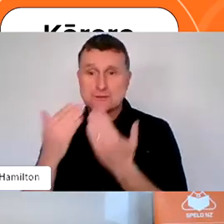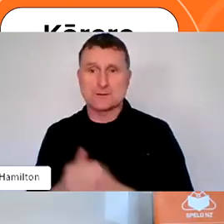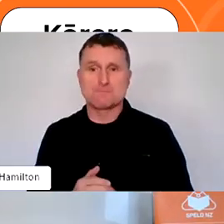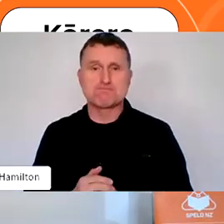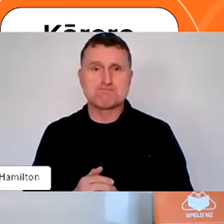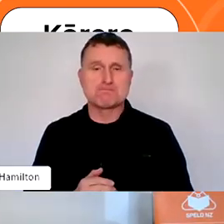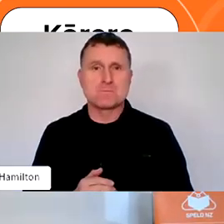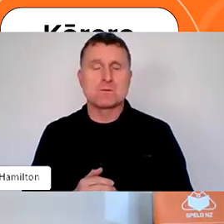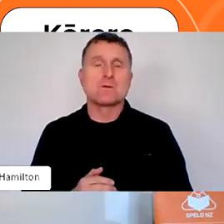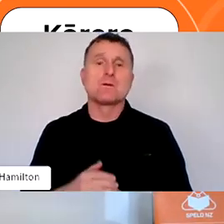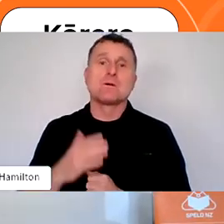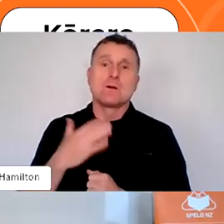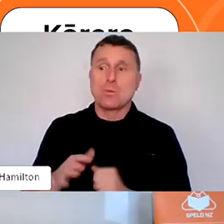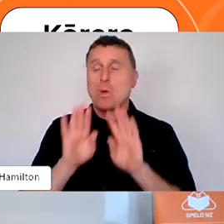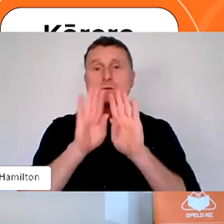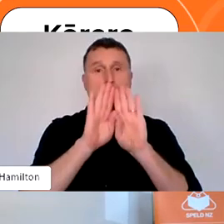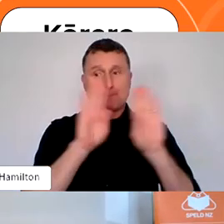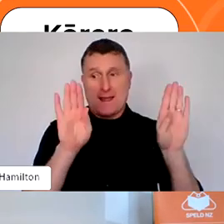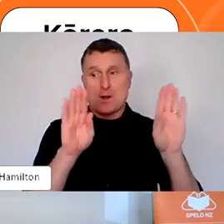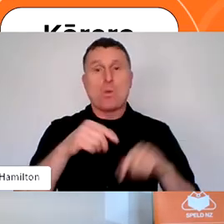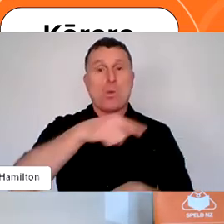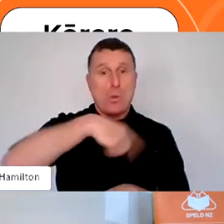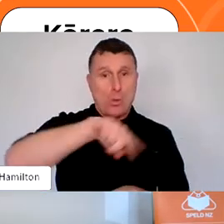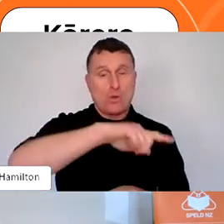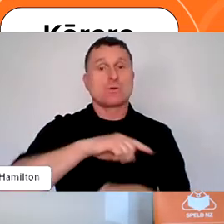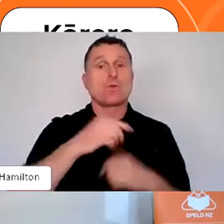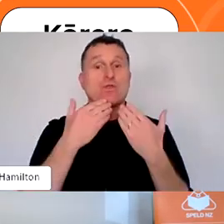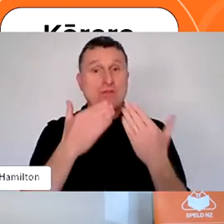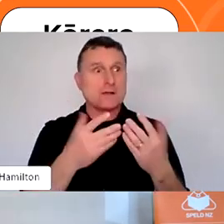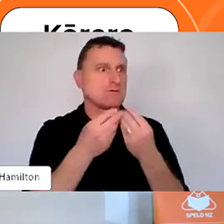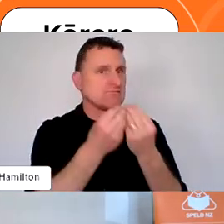for your valuable work in this space. As someone with a disability,